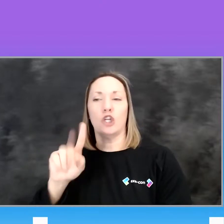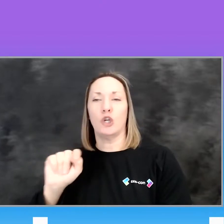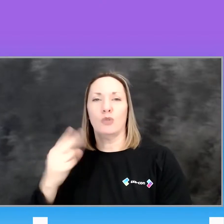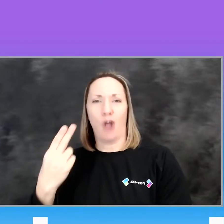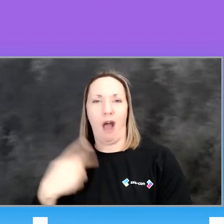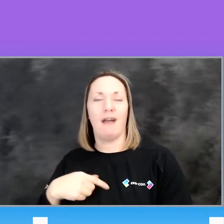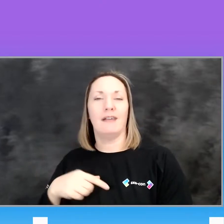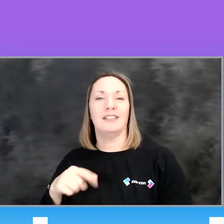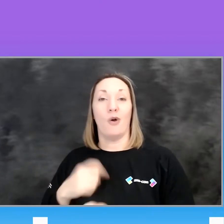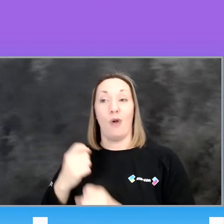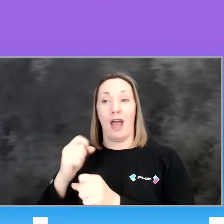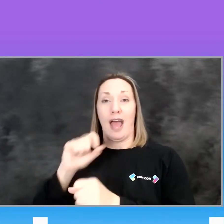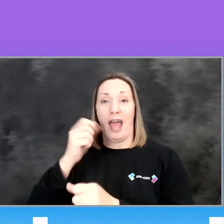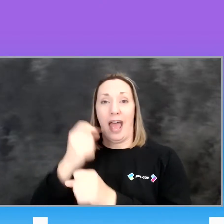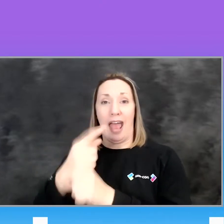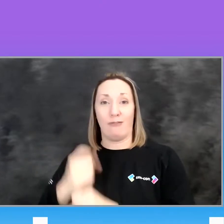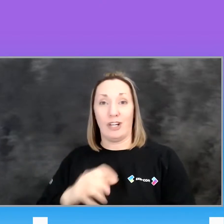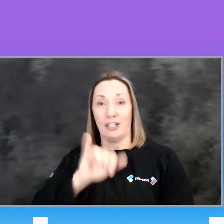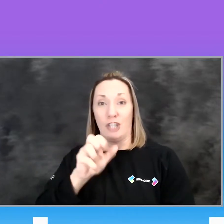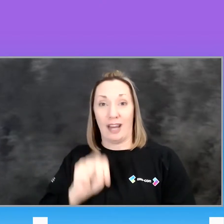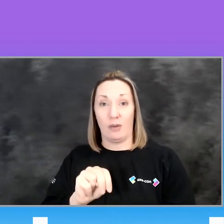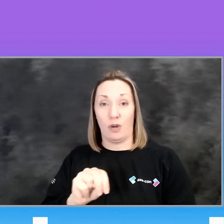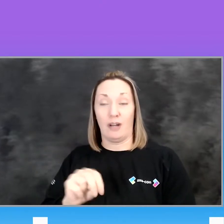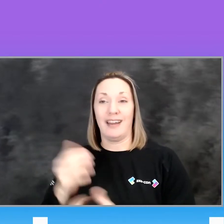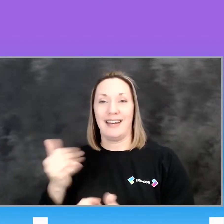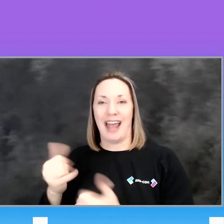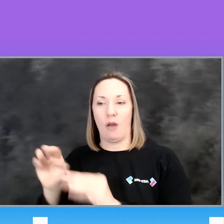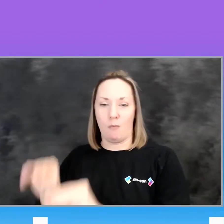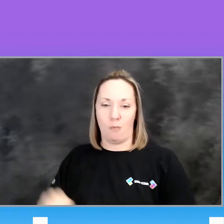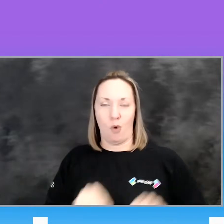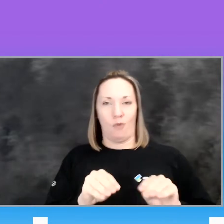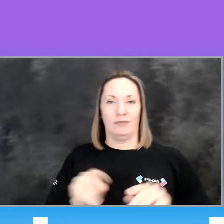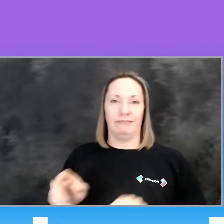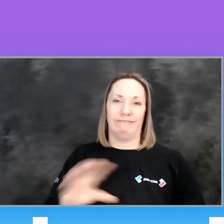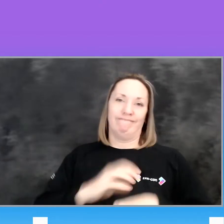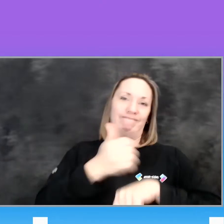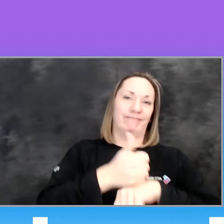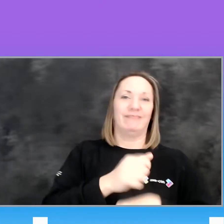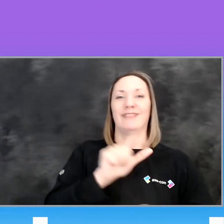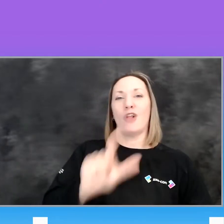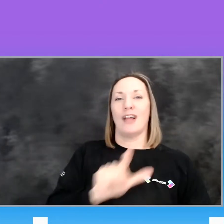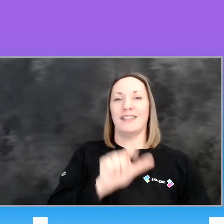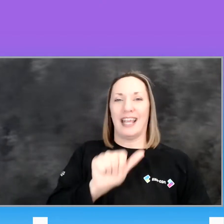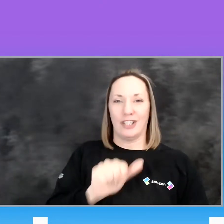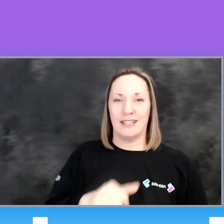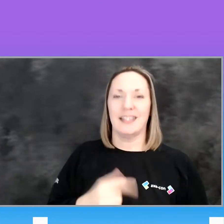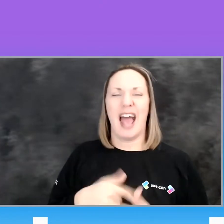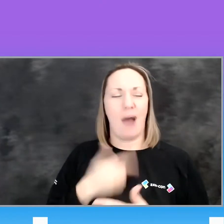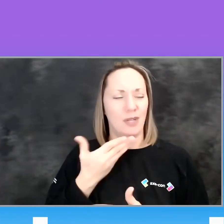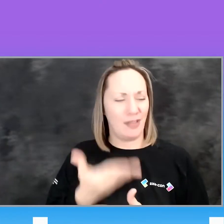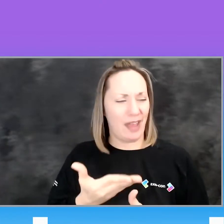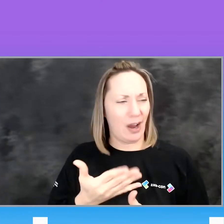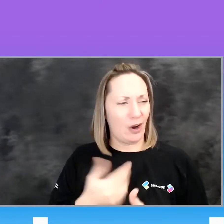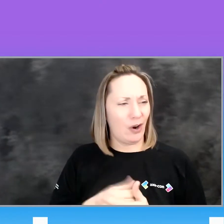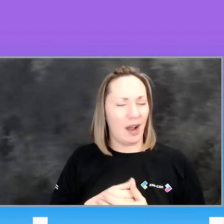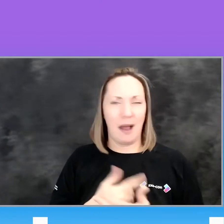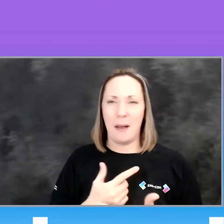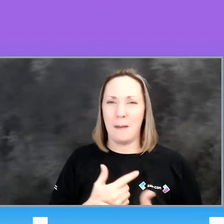they moved this year to Los